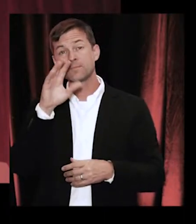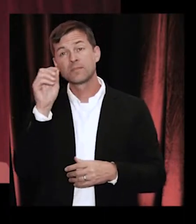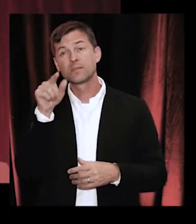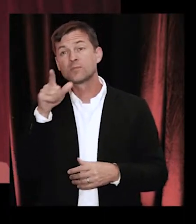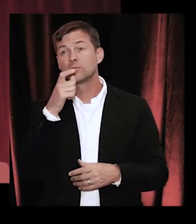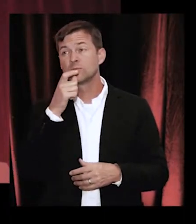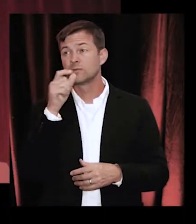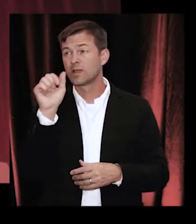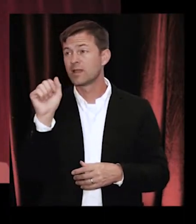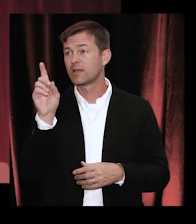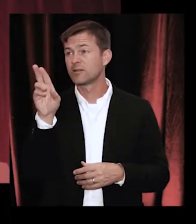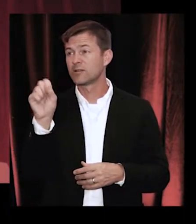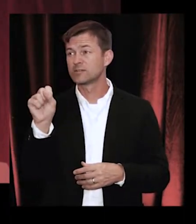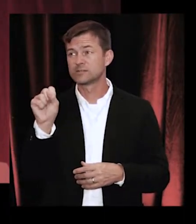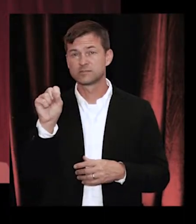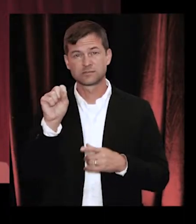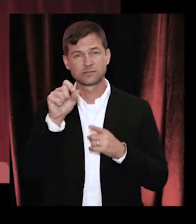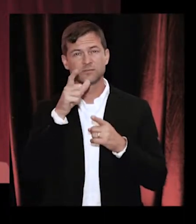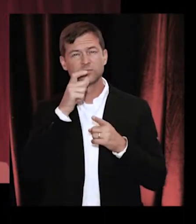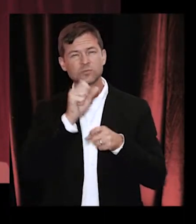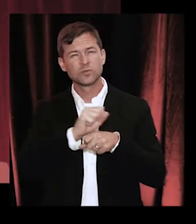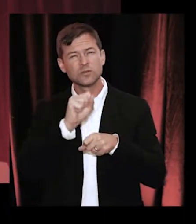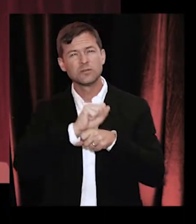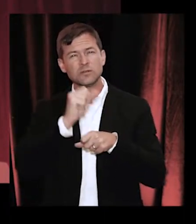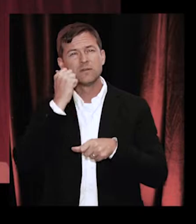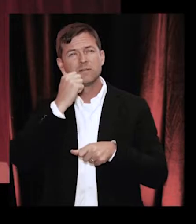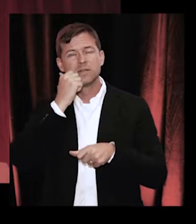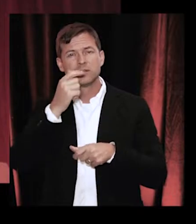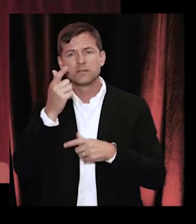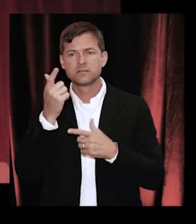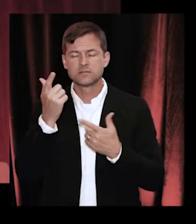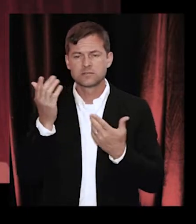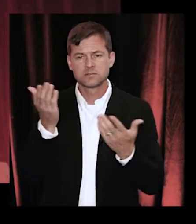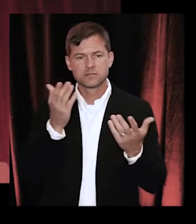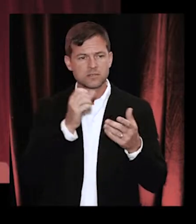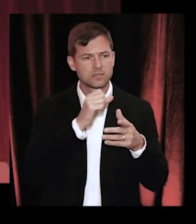who works day in and day out to connect employers with job